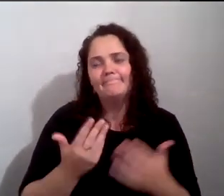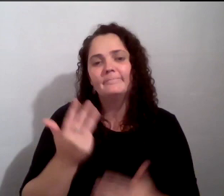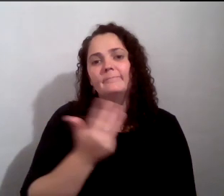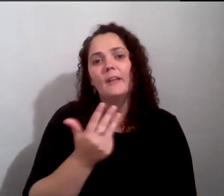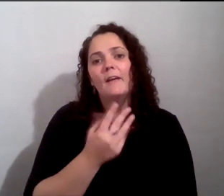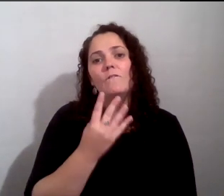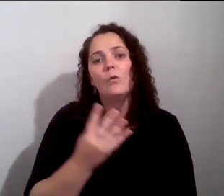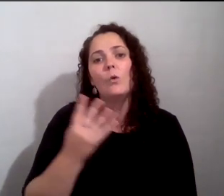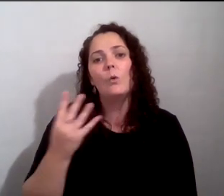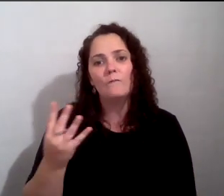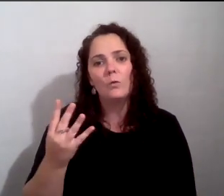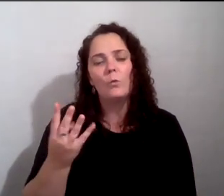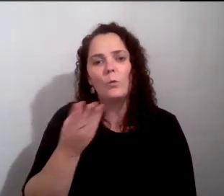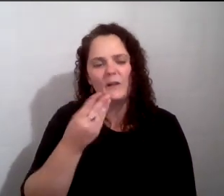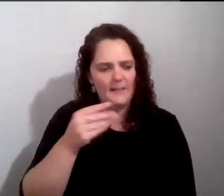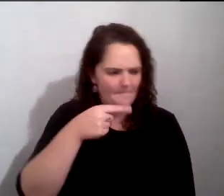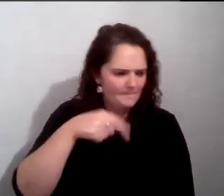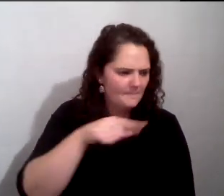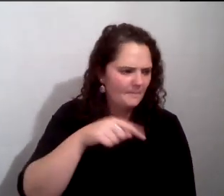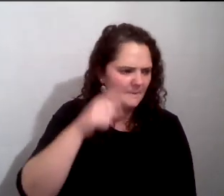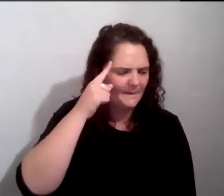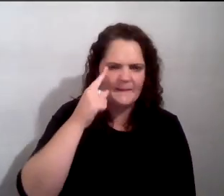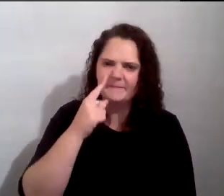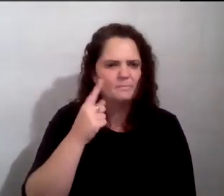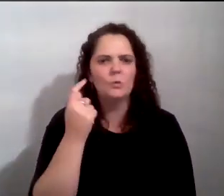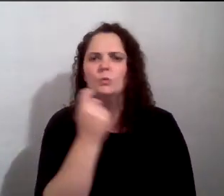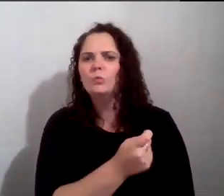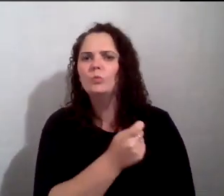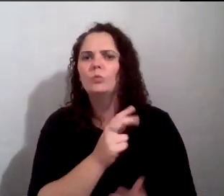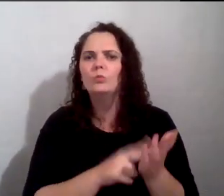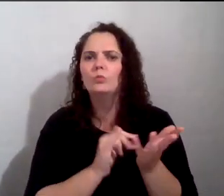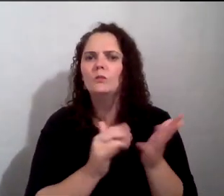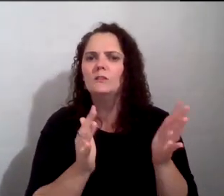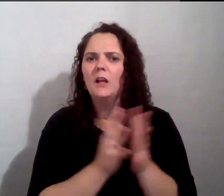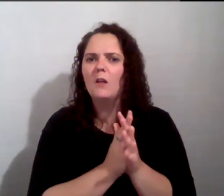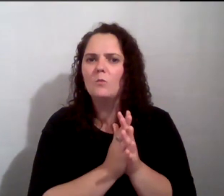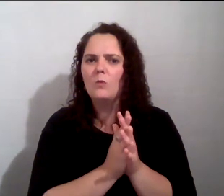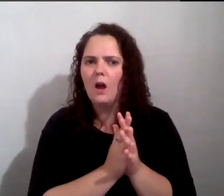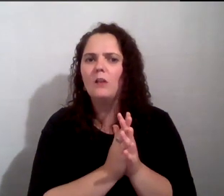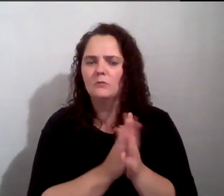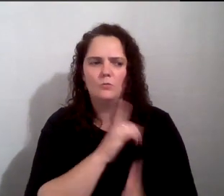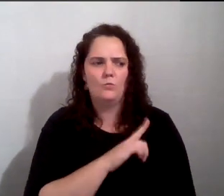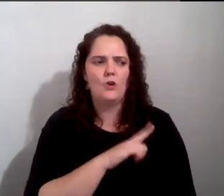sued the trustees of the Art Gallery of New South Wales over their decision to award the prize to Dobell, arguing that